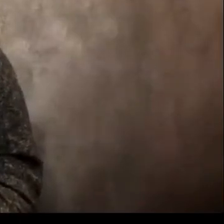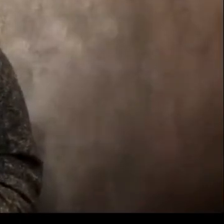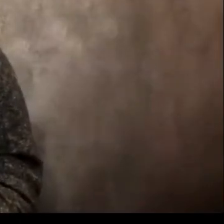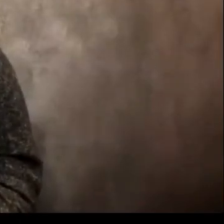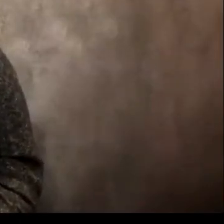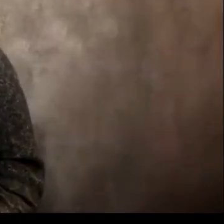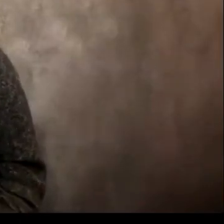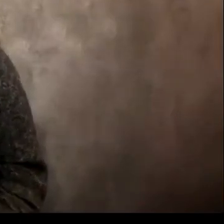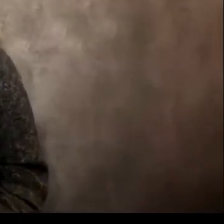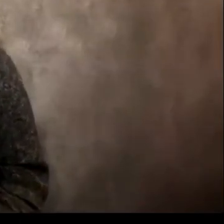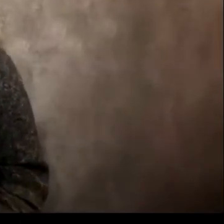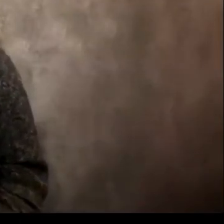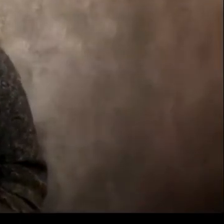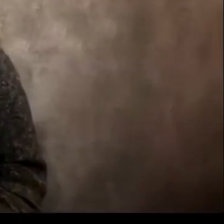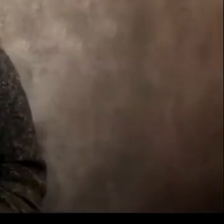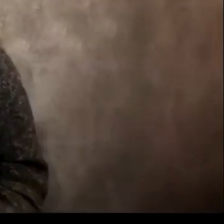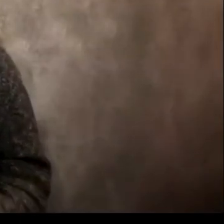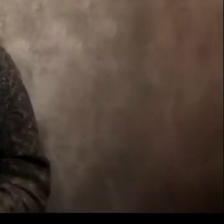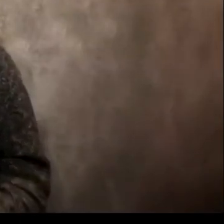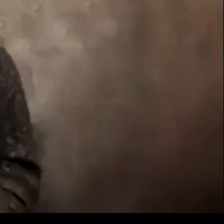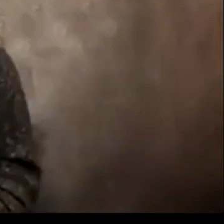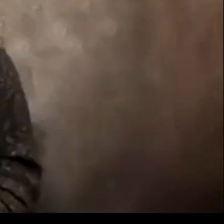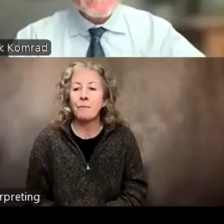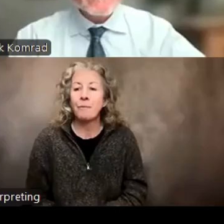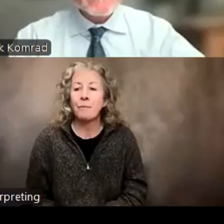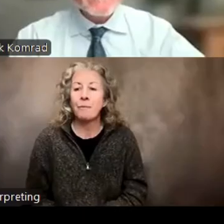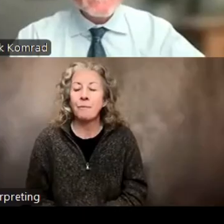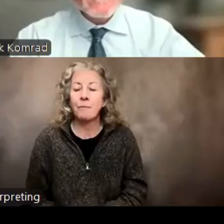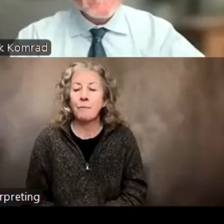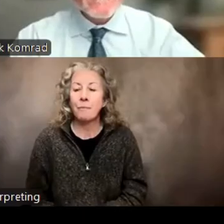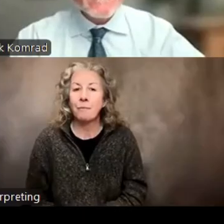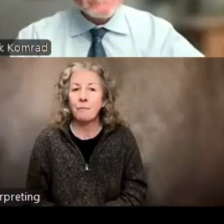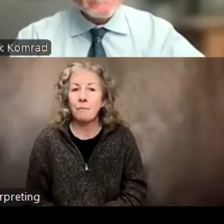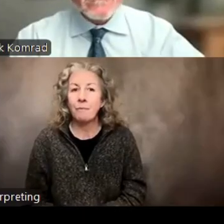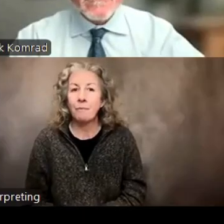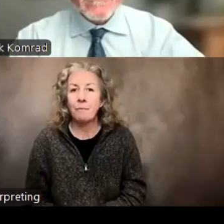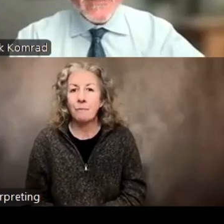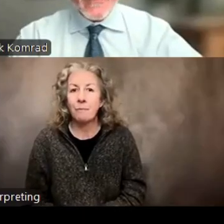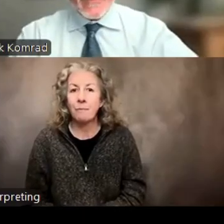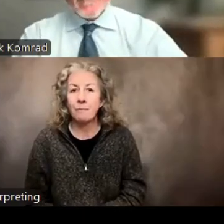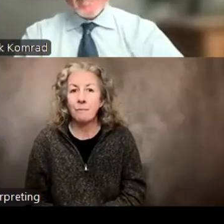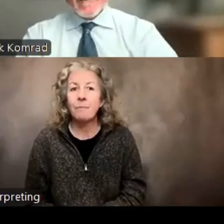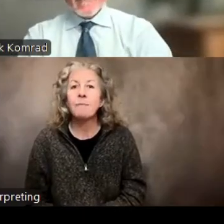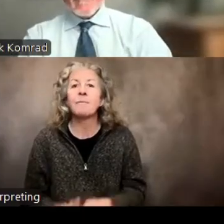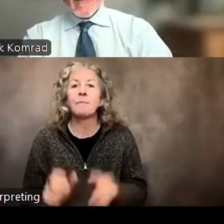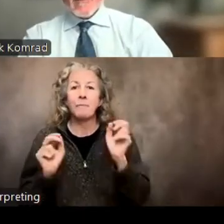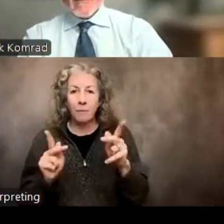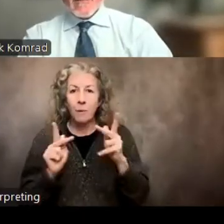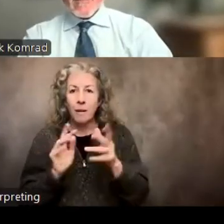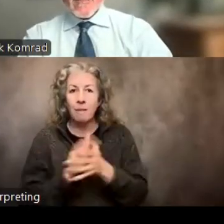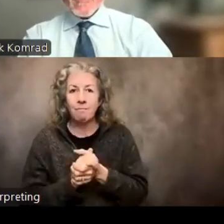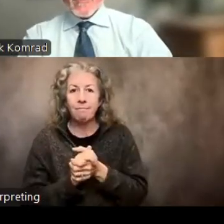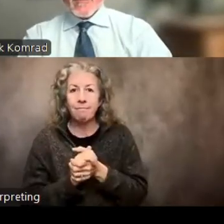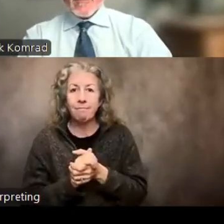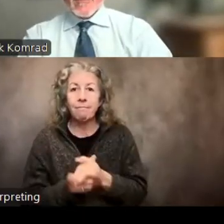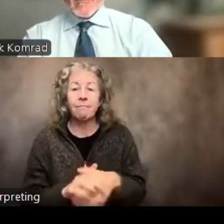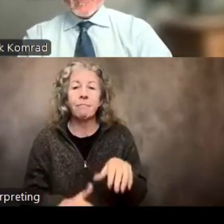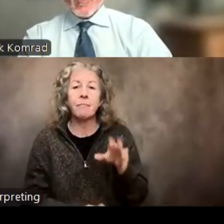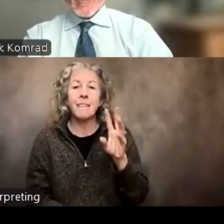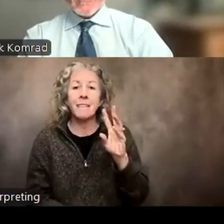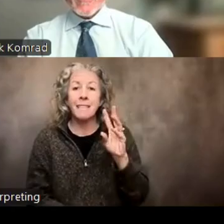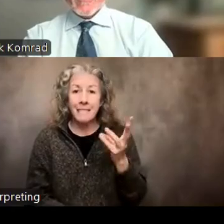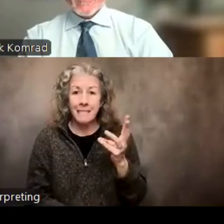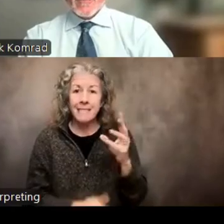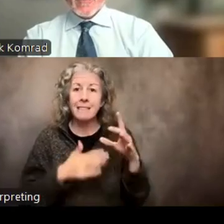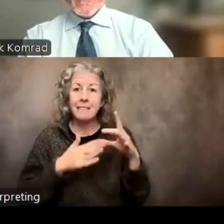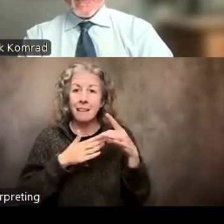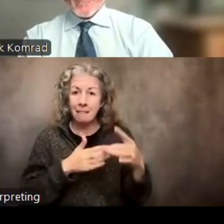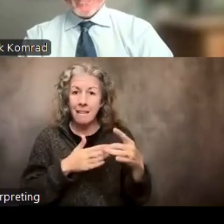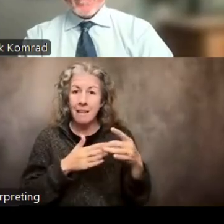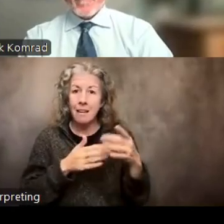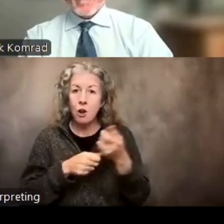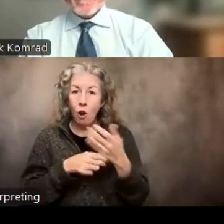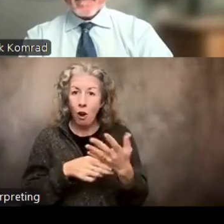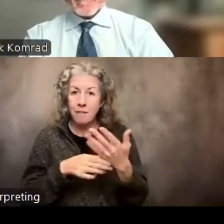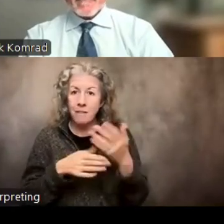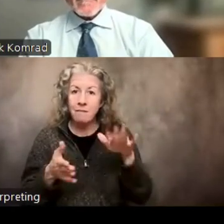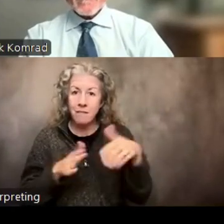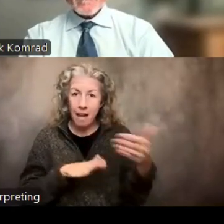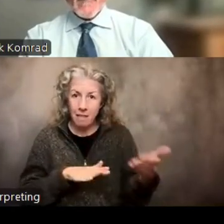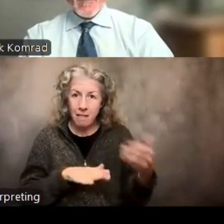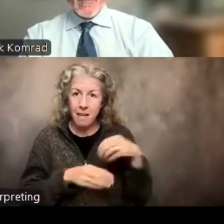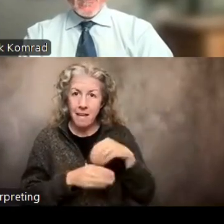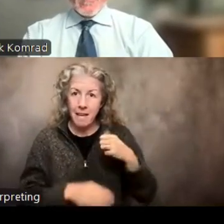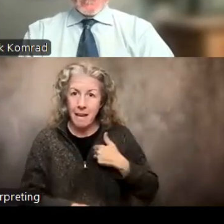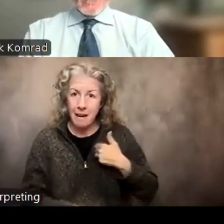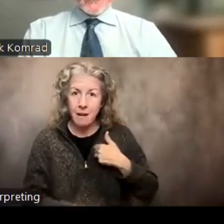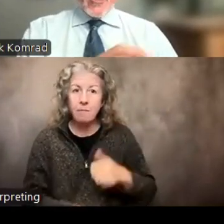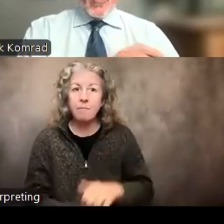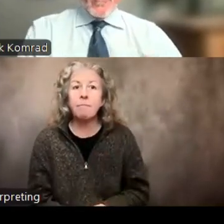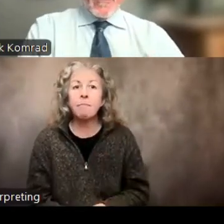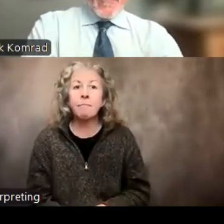again. There we go, sixth leading cause of death. So the